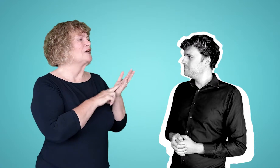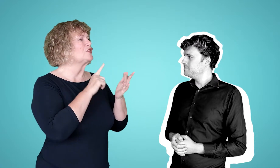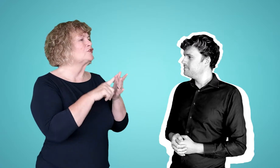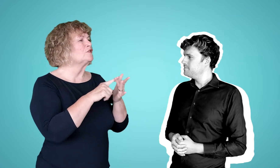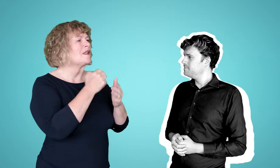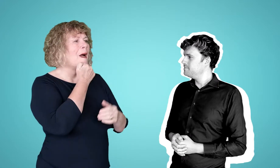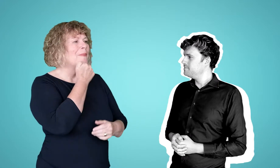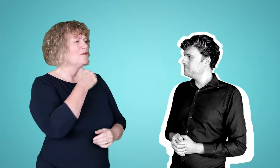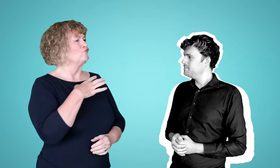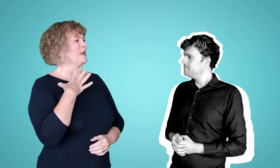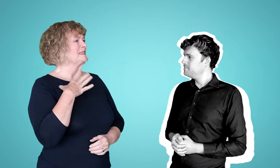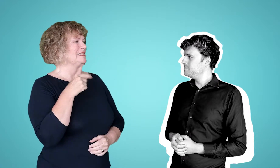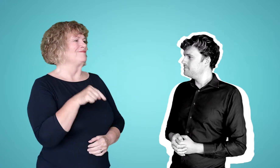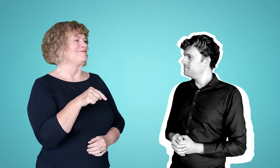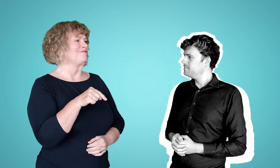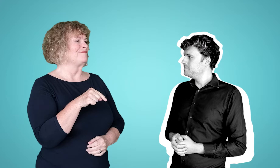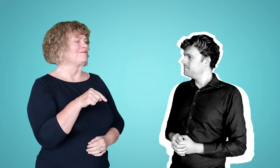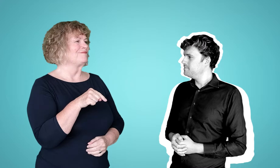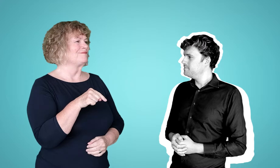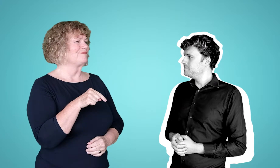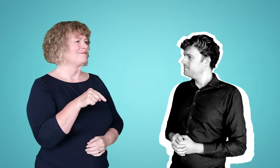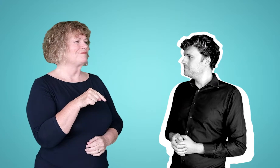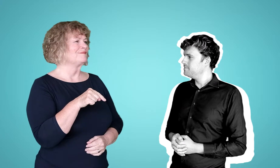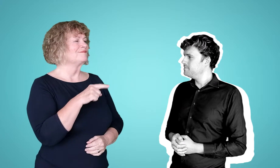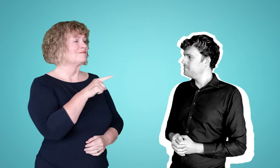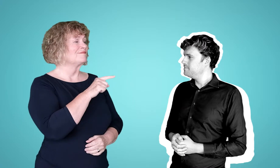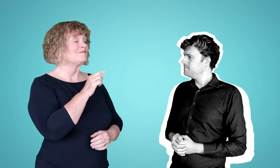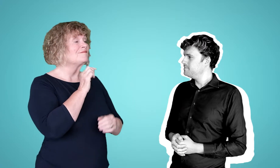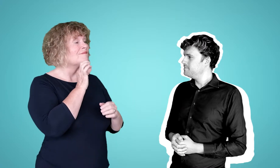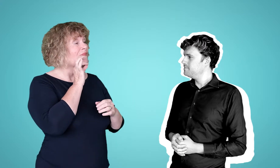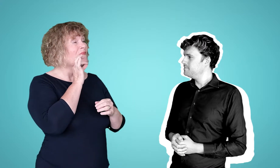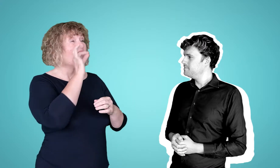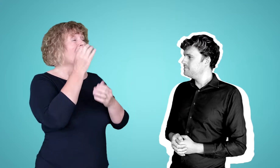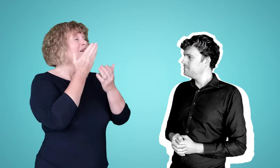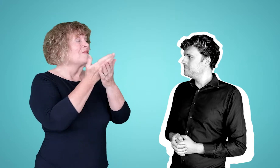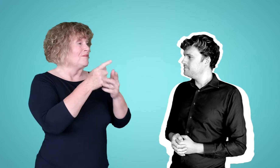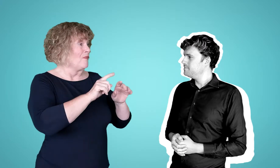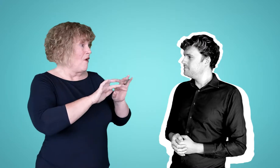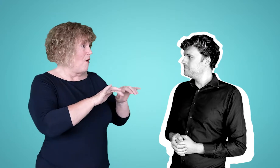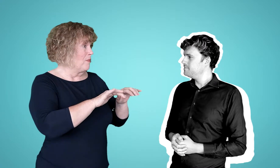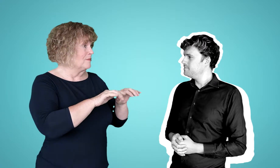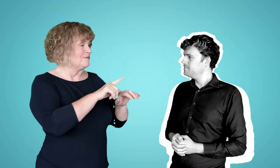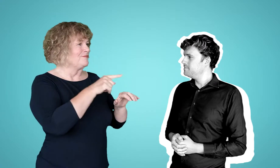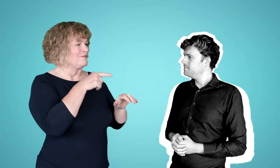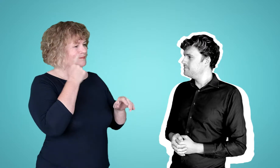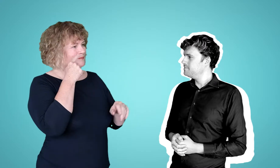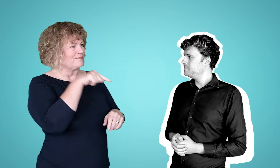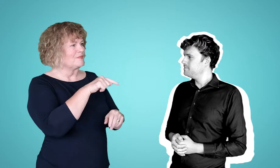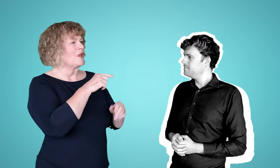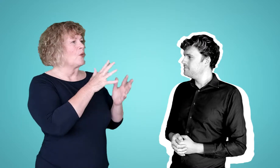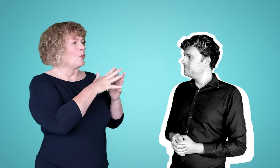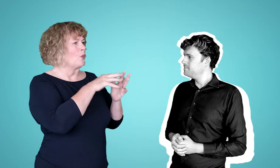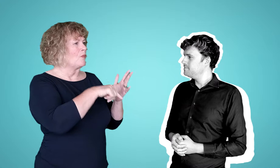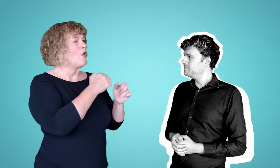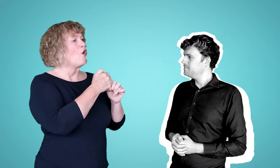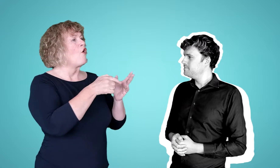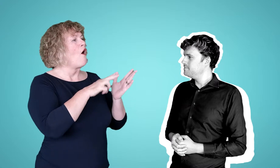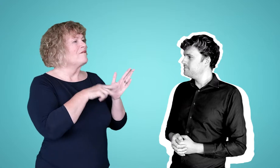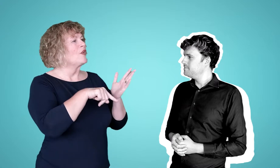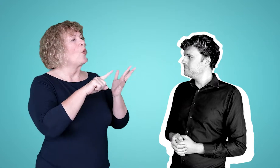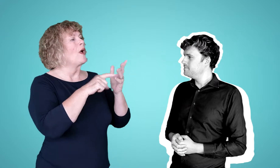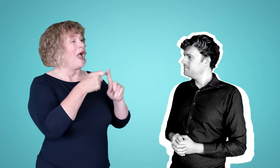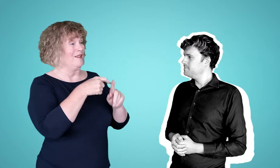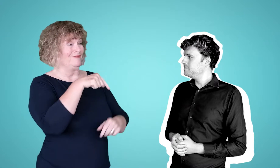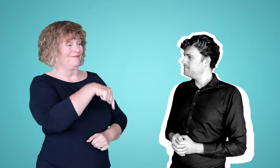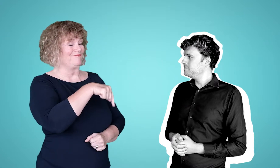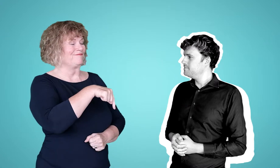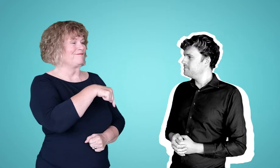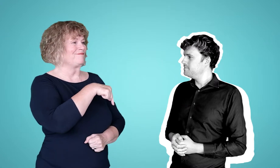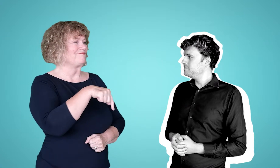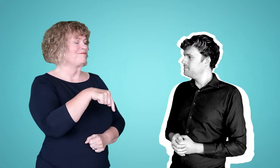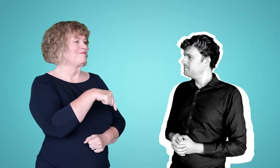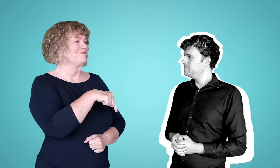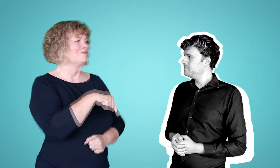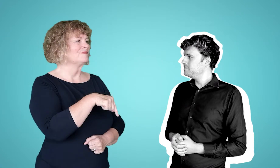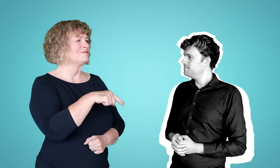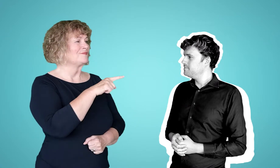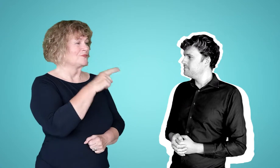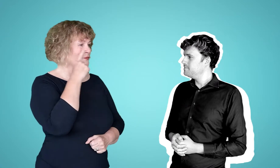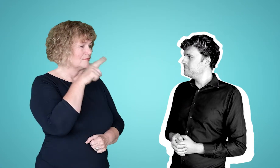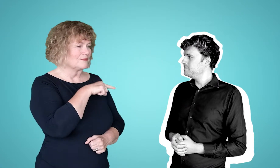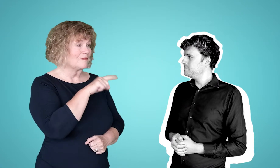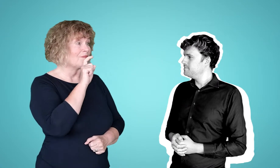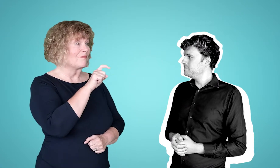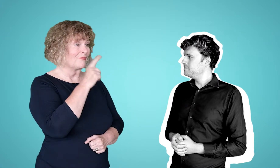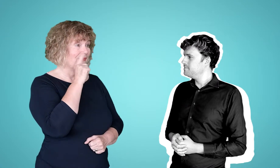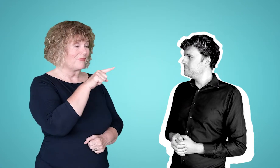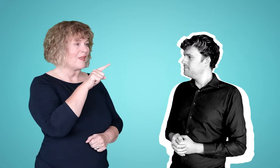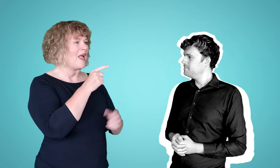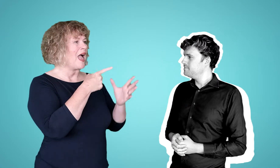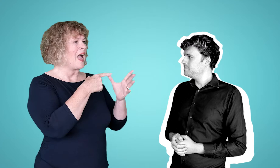to apply online, go to: www.gov.uk/carers-allowance/how-to-claim